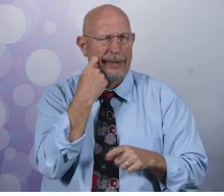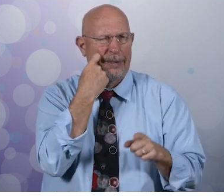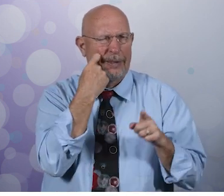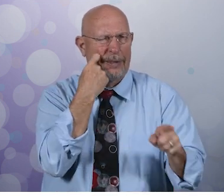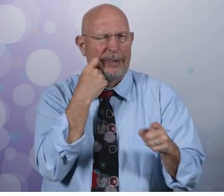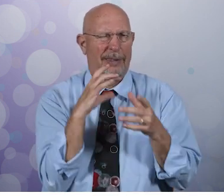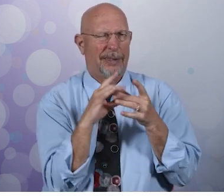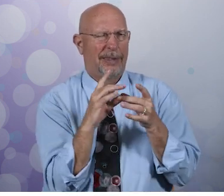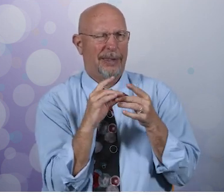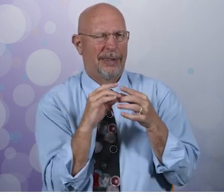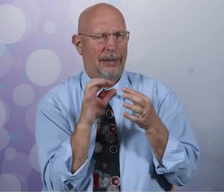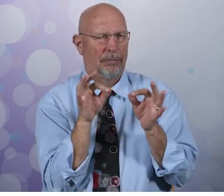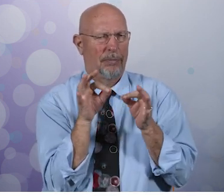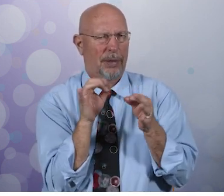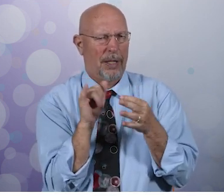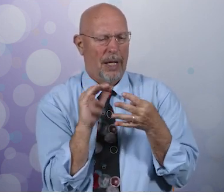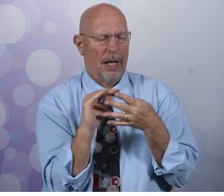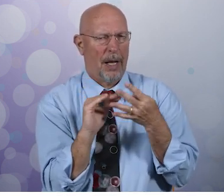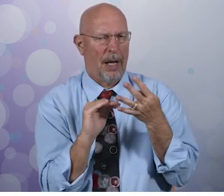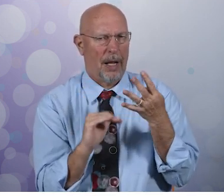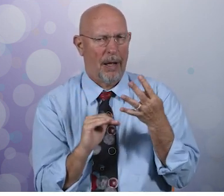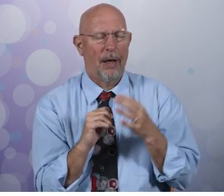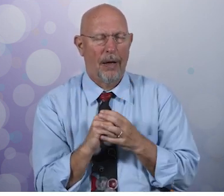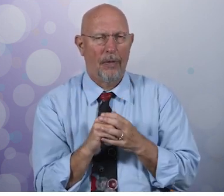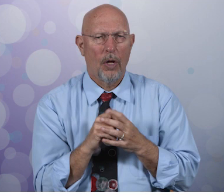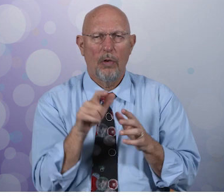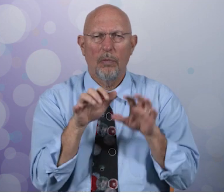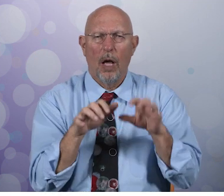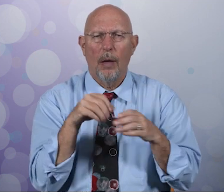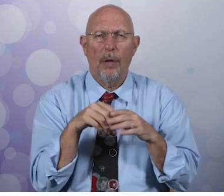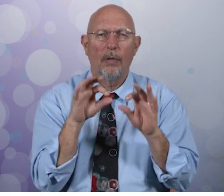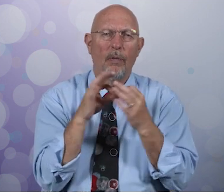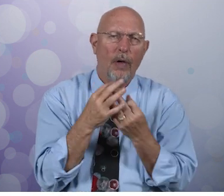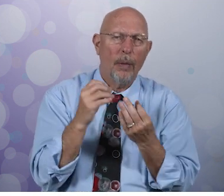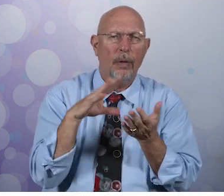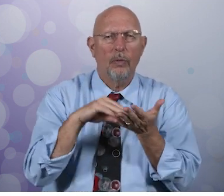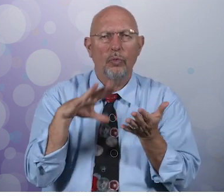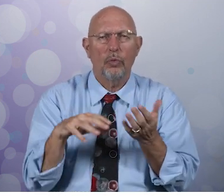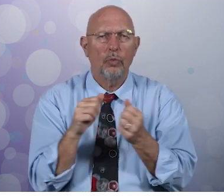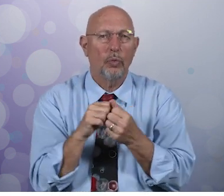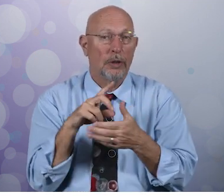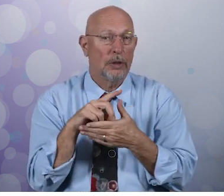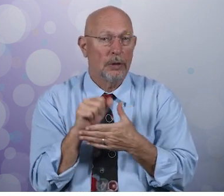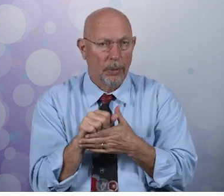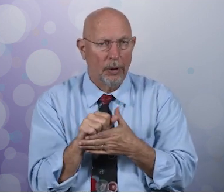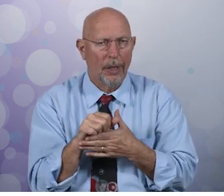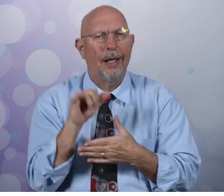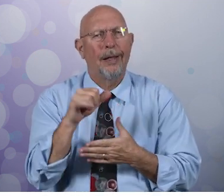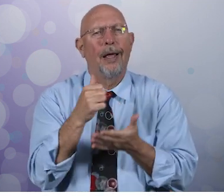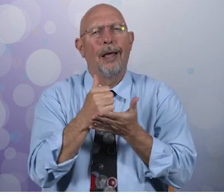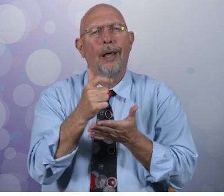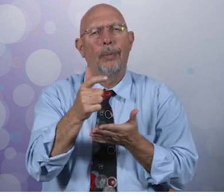greatly went over. If you type in families of students with disabilities, this will help you view the department's